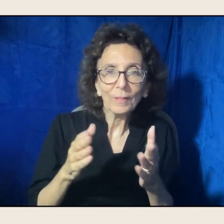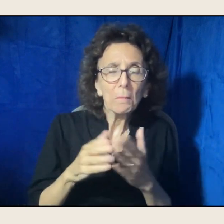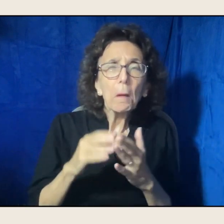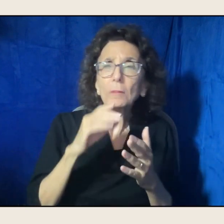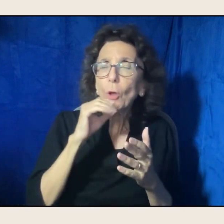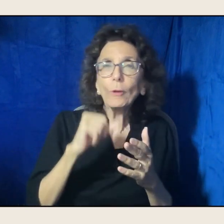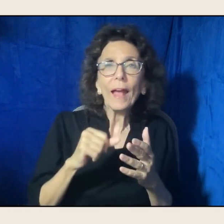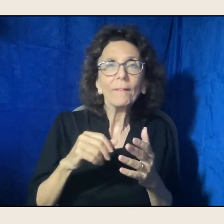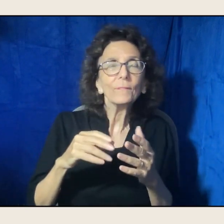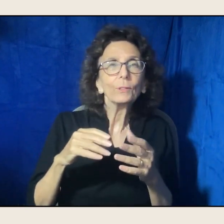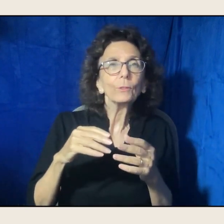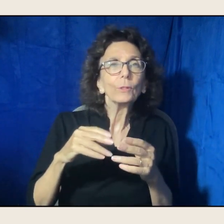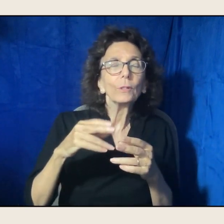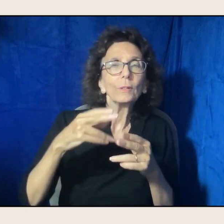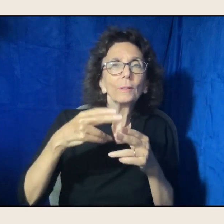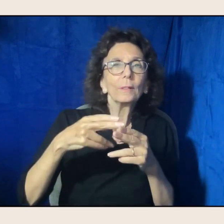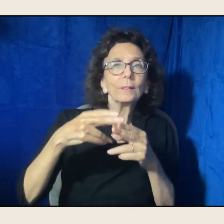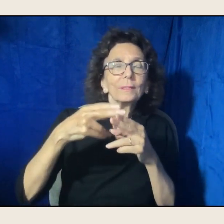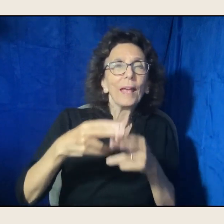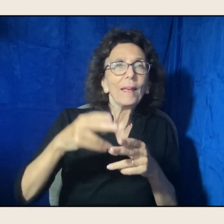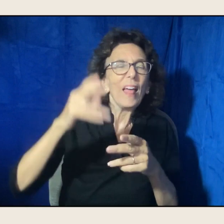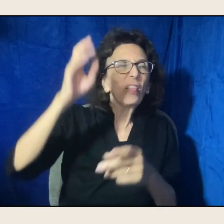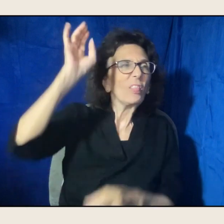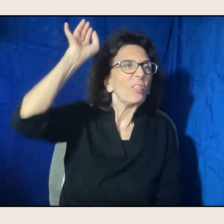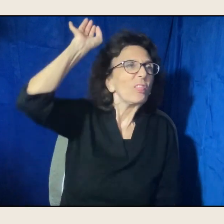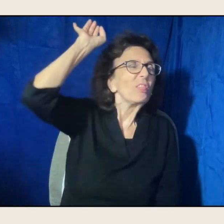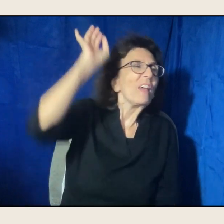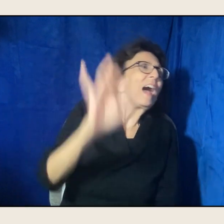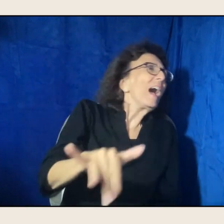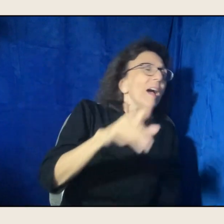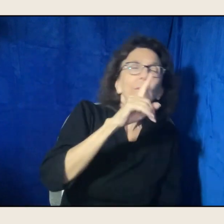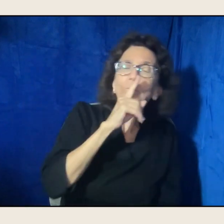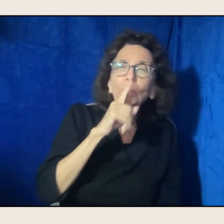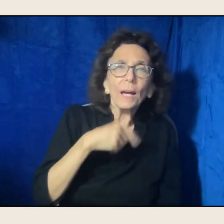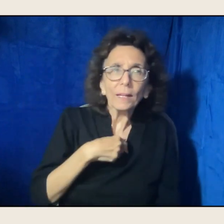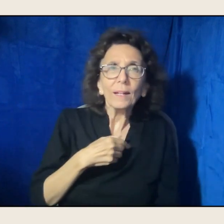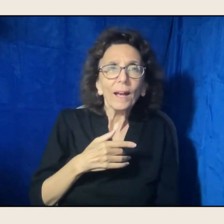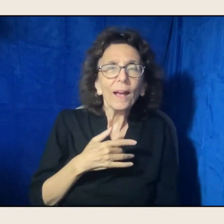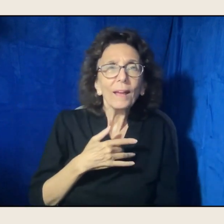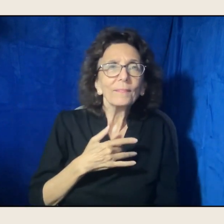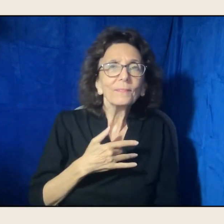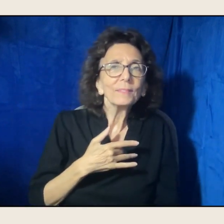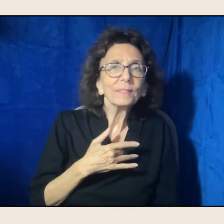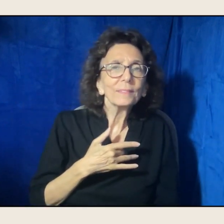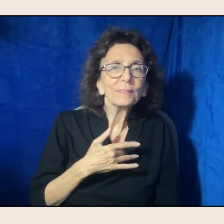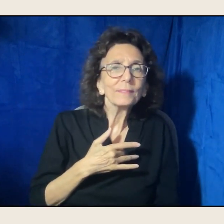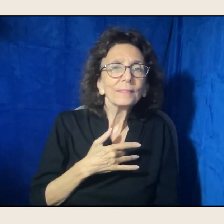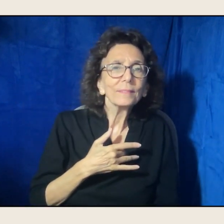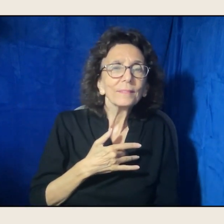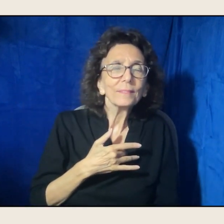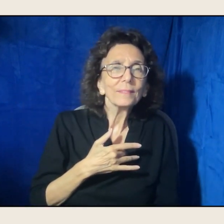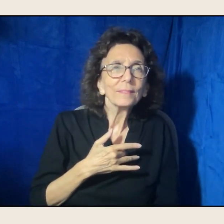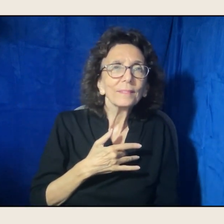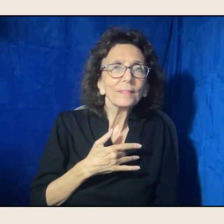as being the elephant, I feel like I was failing as an educator.